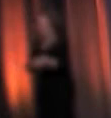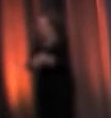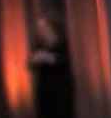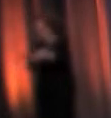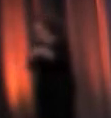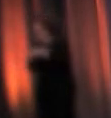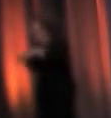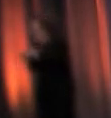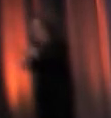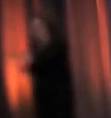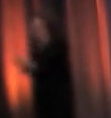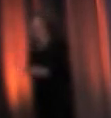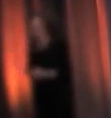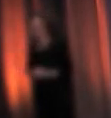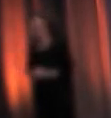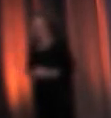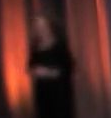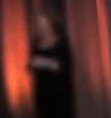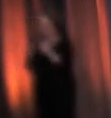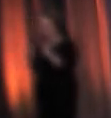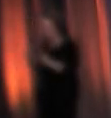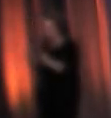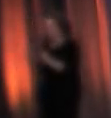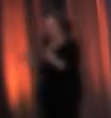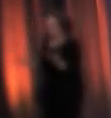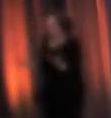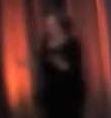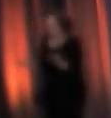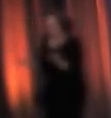reach of Universal Design in museums and it